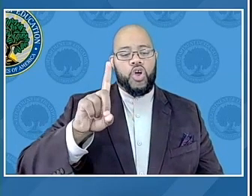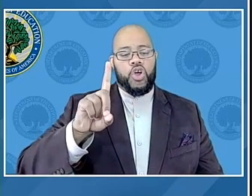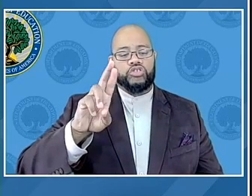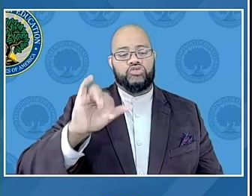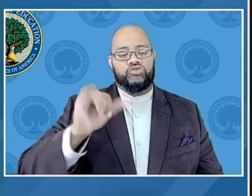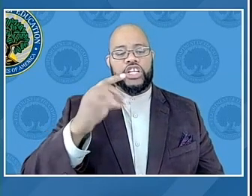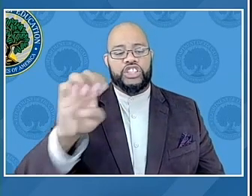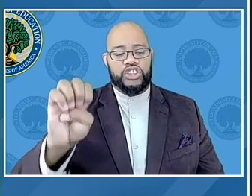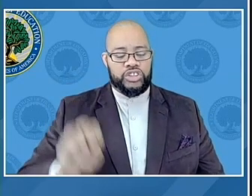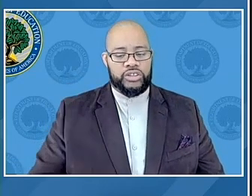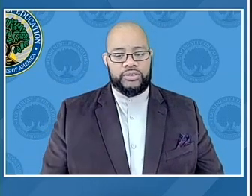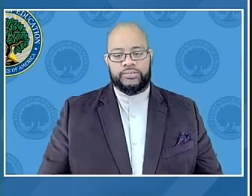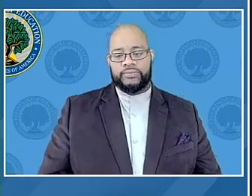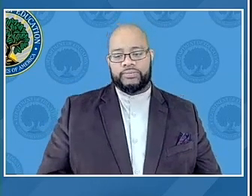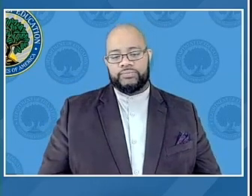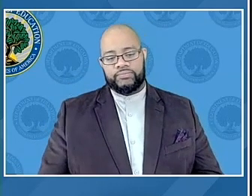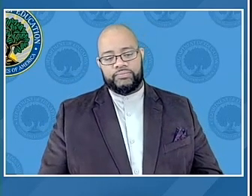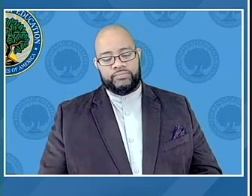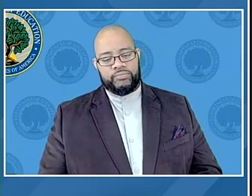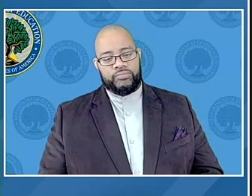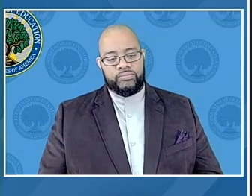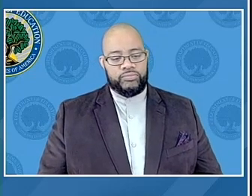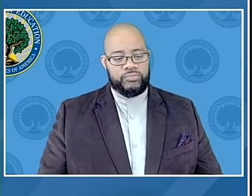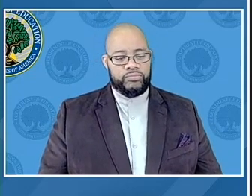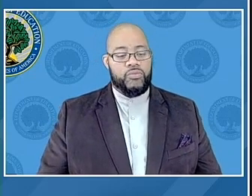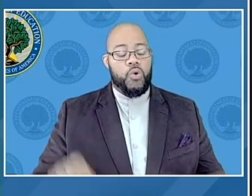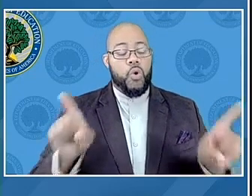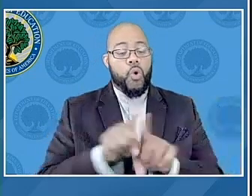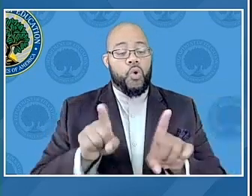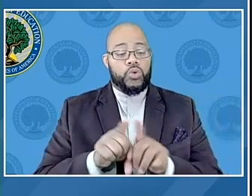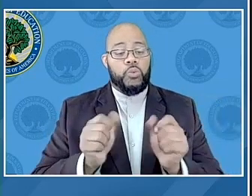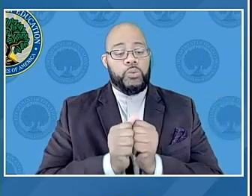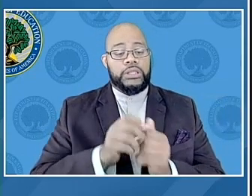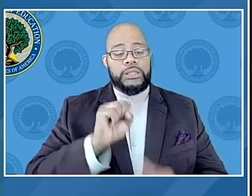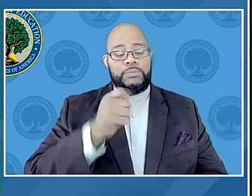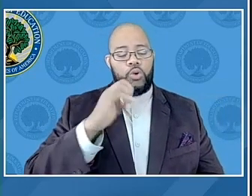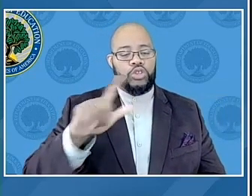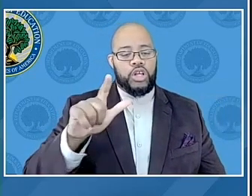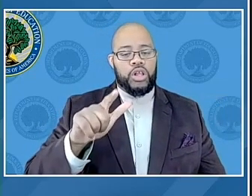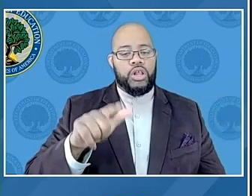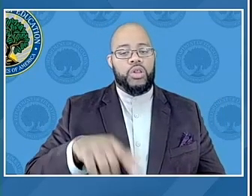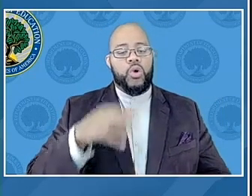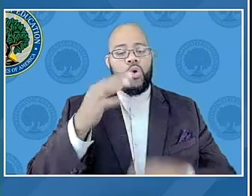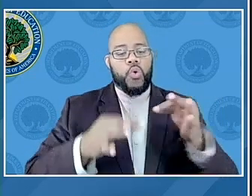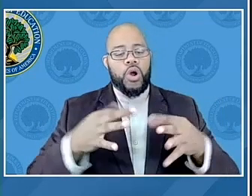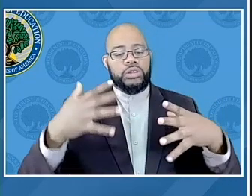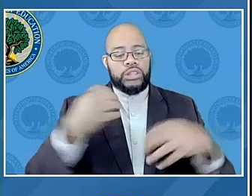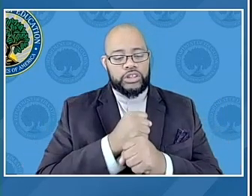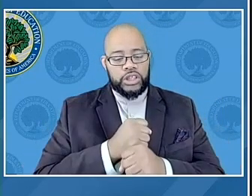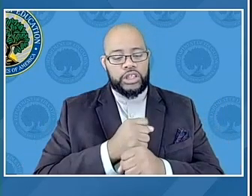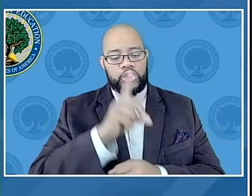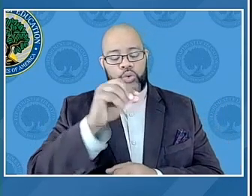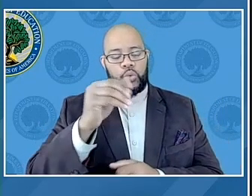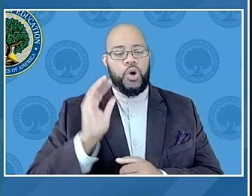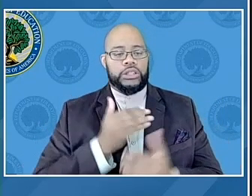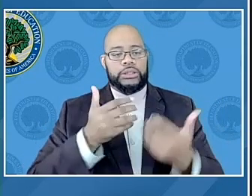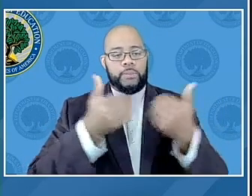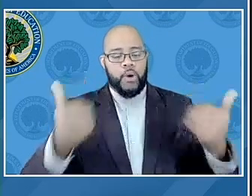Okay. Is also with Spousal Consolidation Do Us Part. Alright. Great.